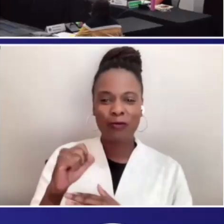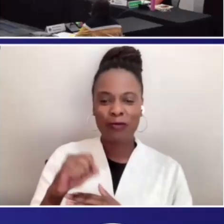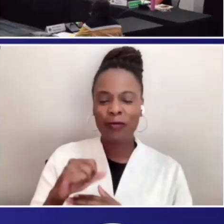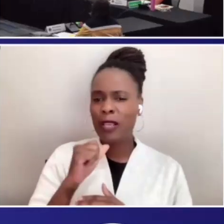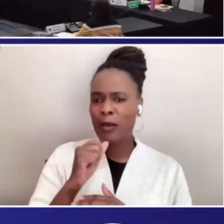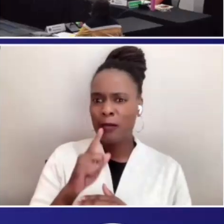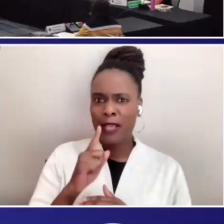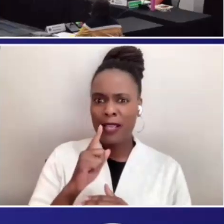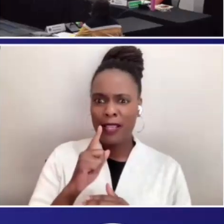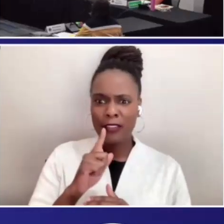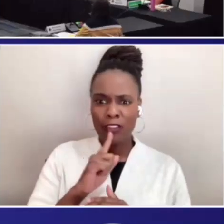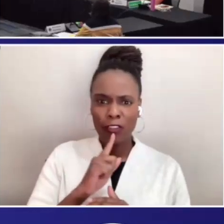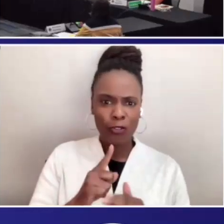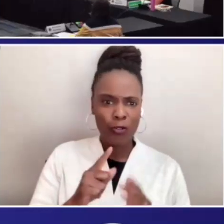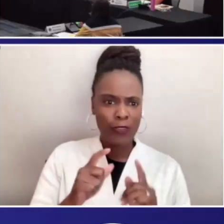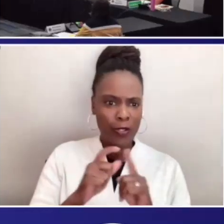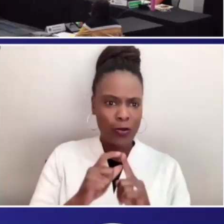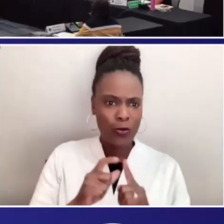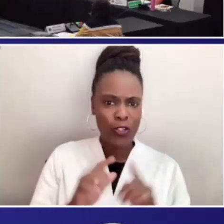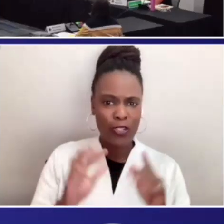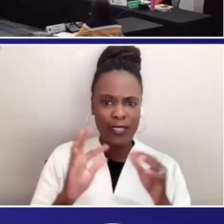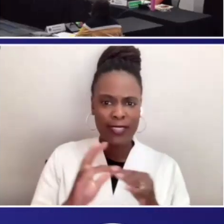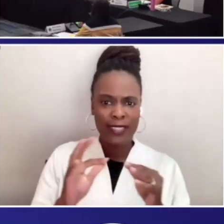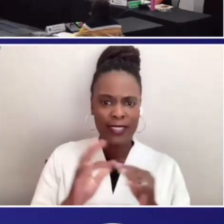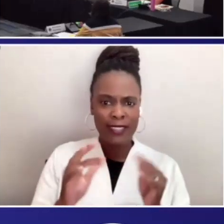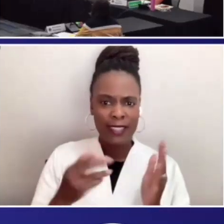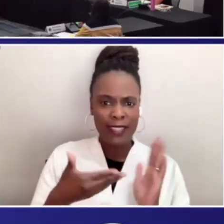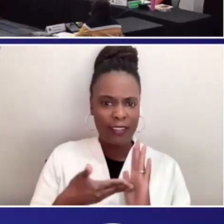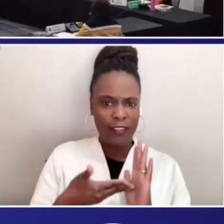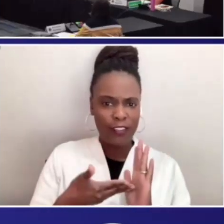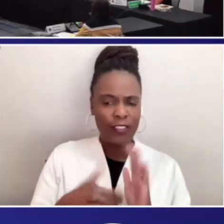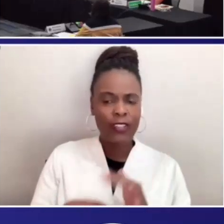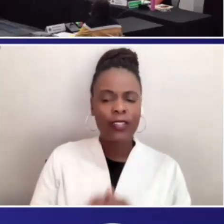say that. And then my third question,